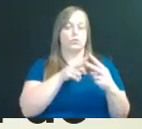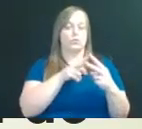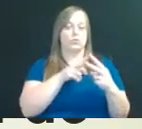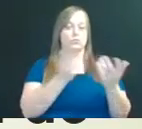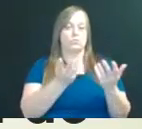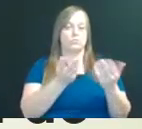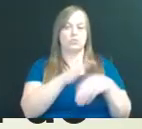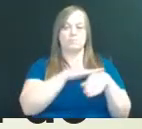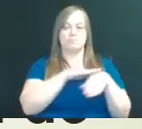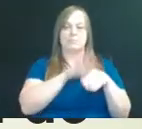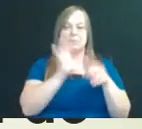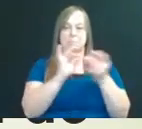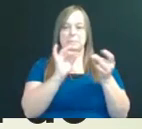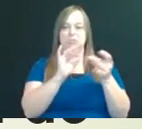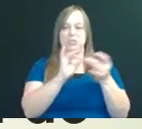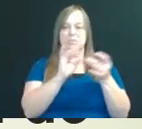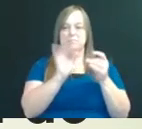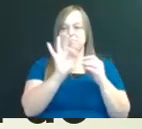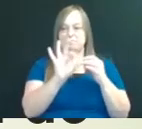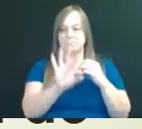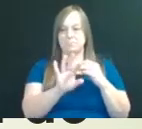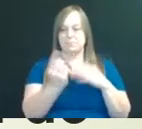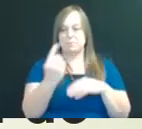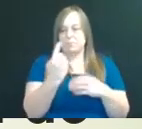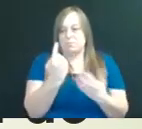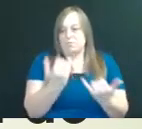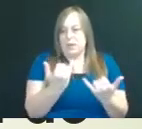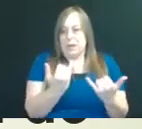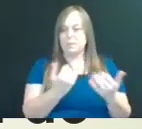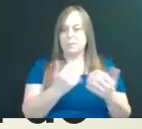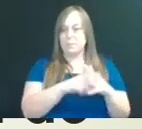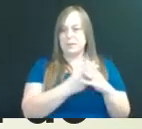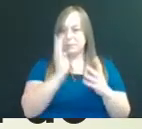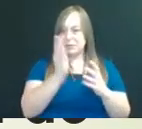I'm just going to mention that here at the beginning of the presentation.